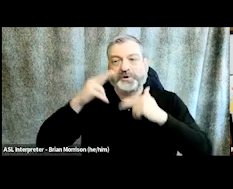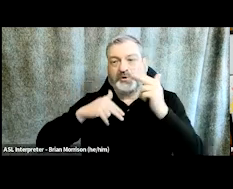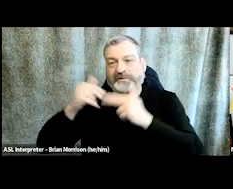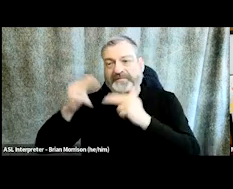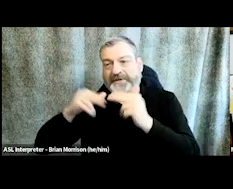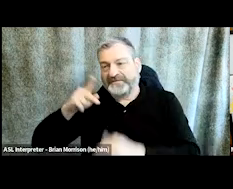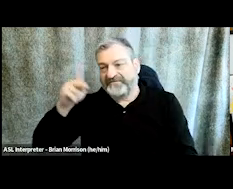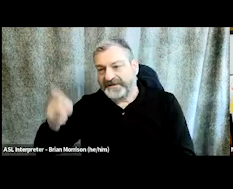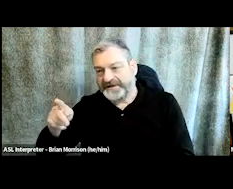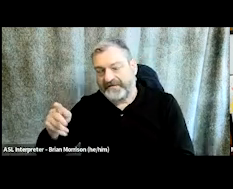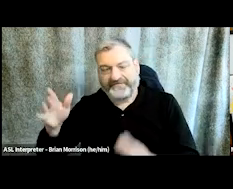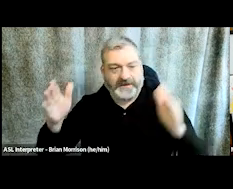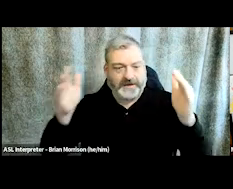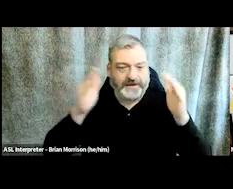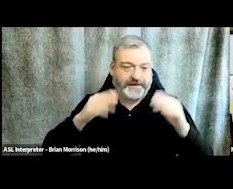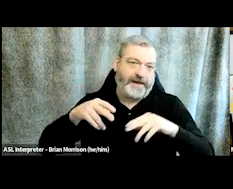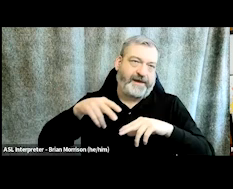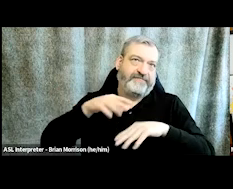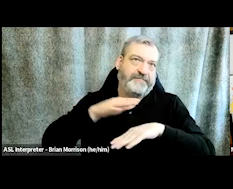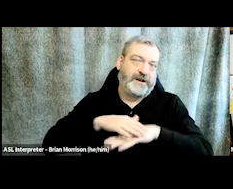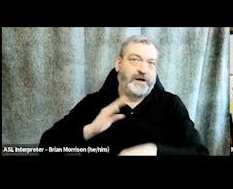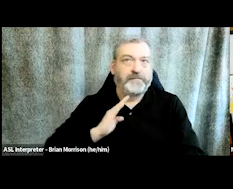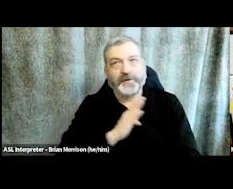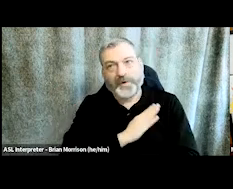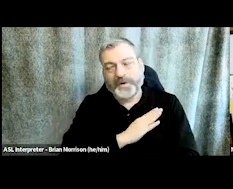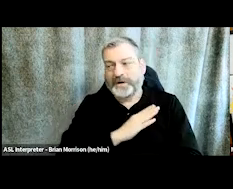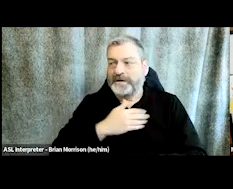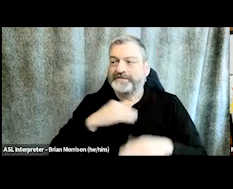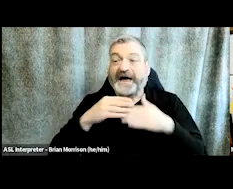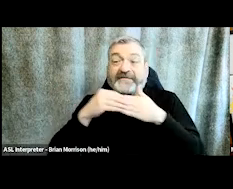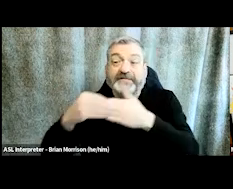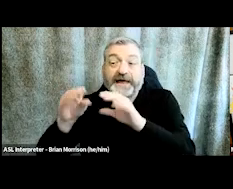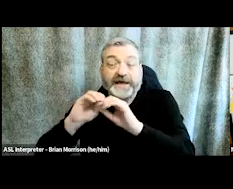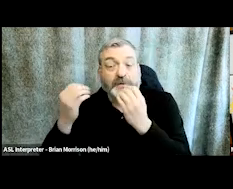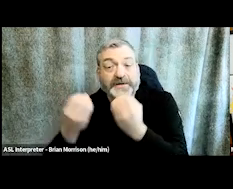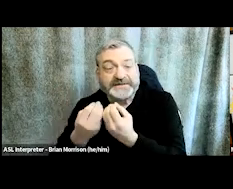I've led organizations like Greater Philadelphia Cares and worked with the United Way